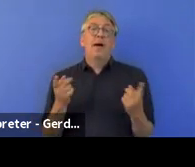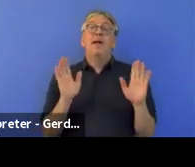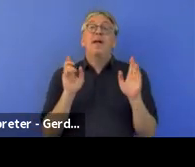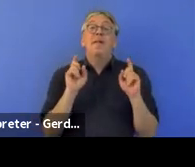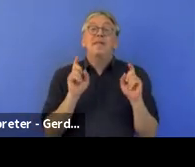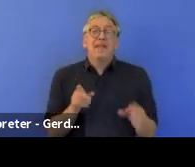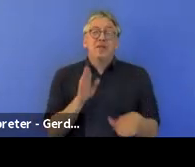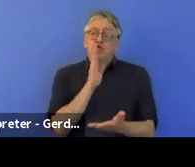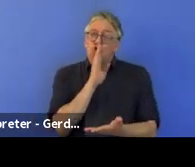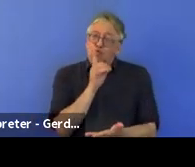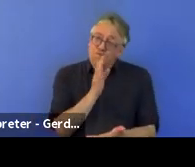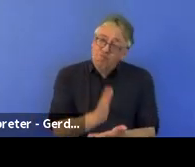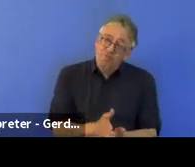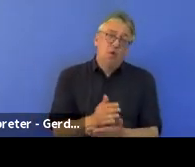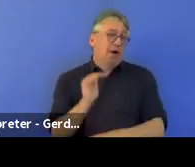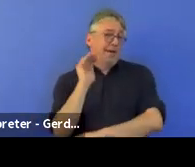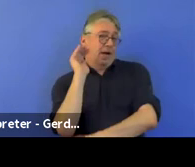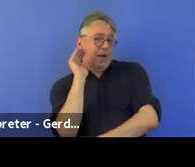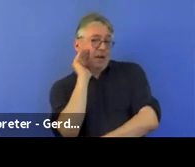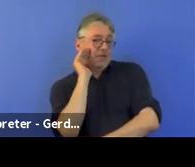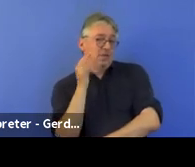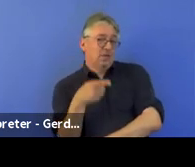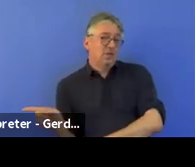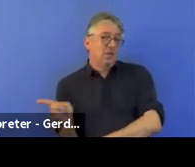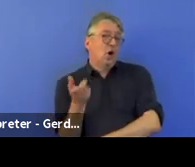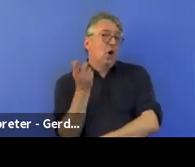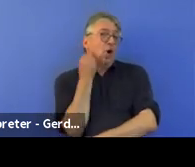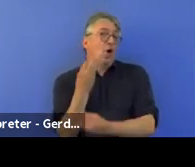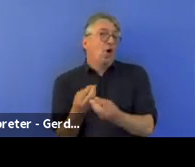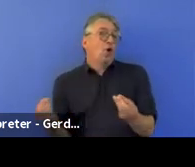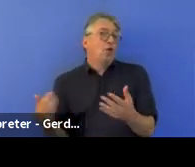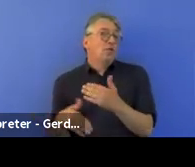just a seat, but that seat should result in a